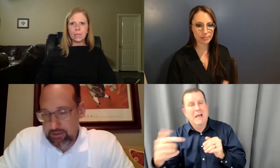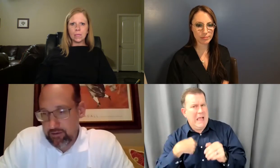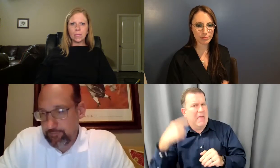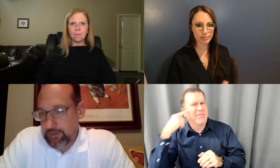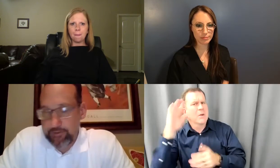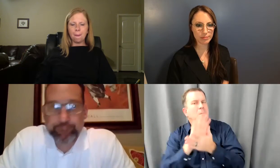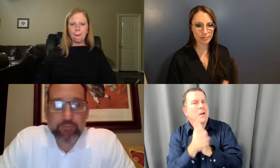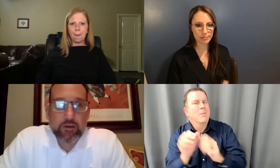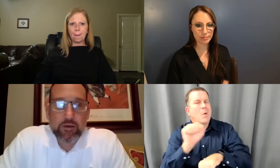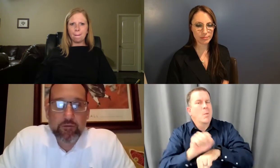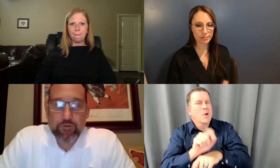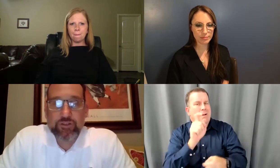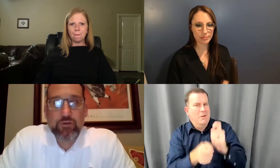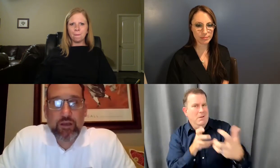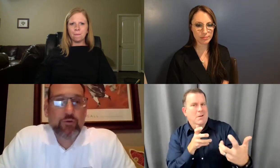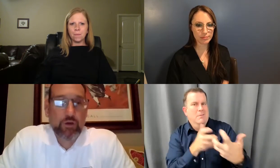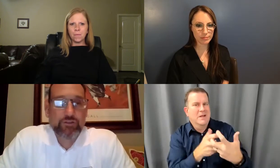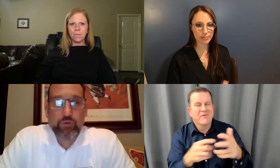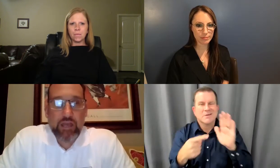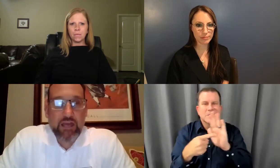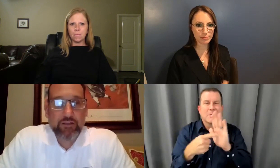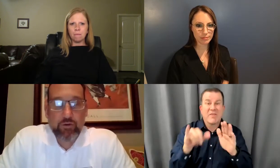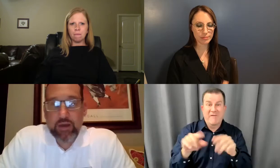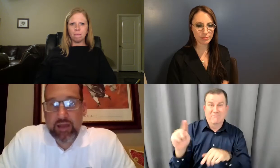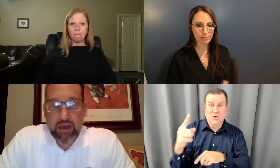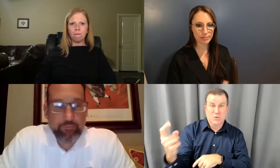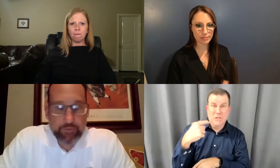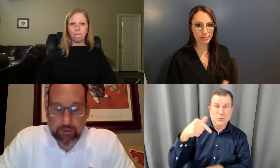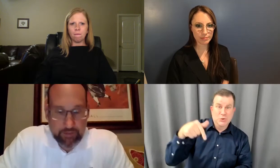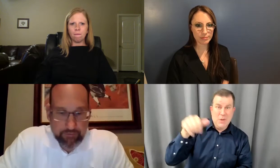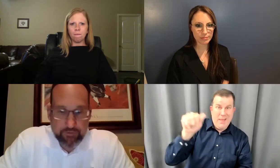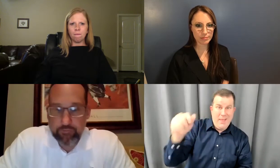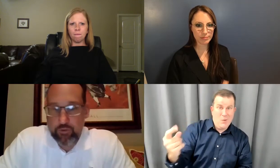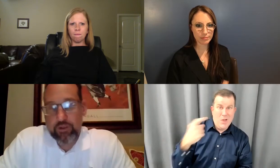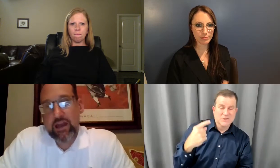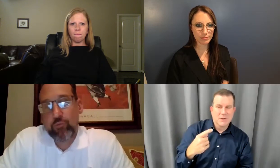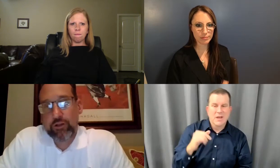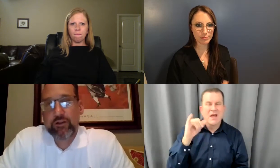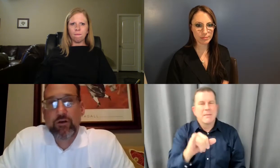like the first Q&A question we had, about how, the lady from VOC rehab wanting to know